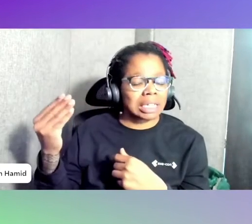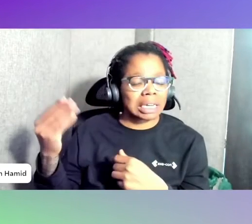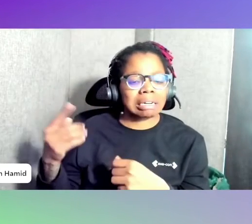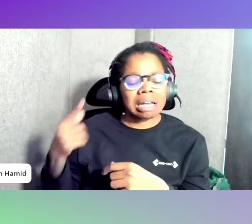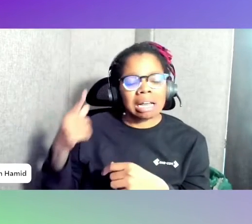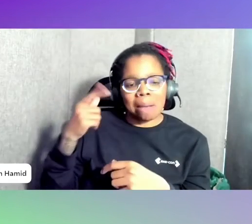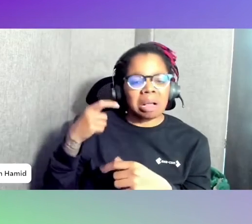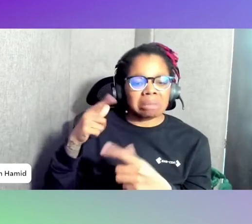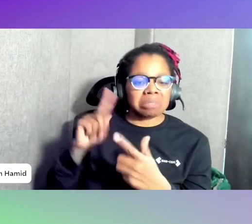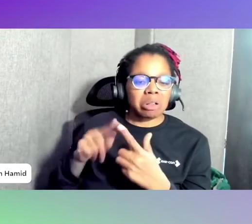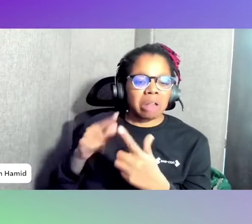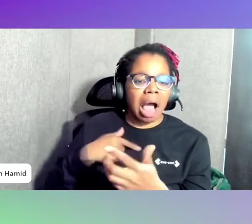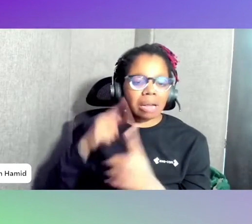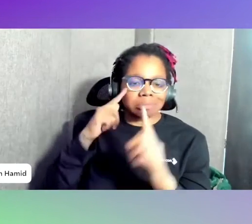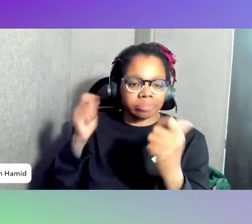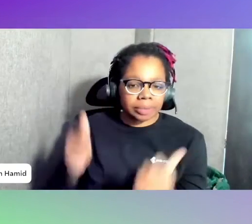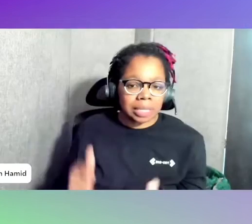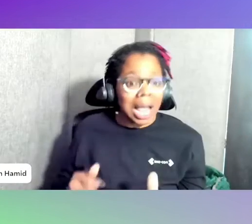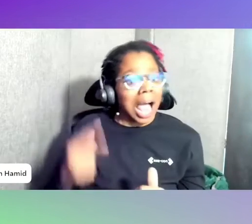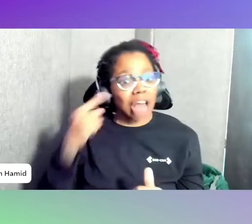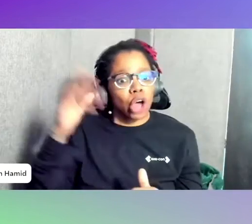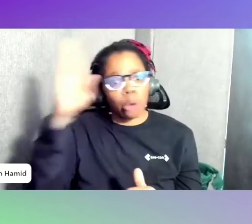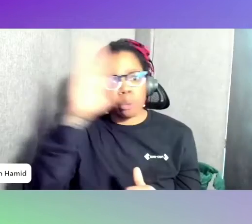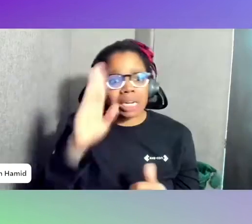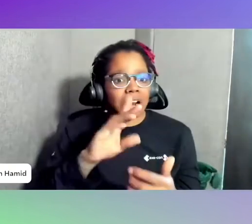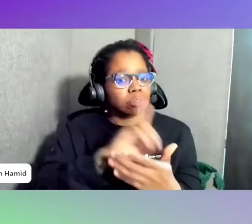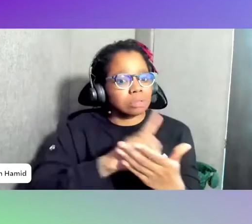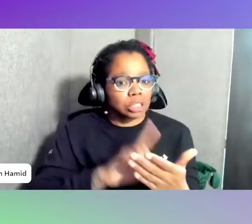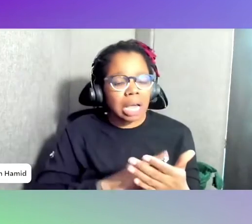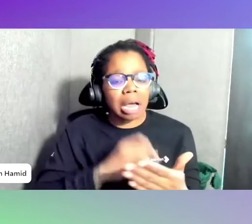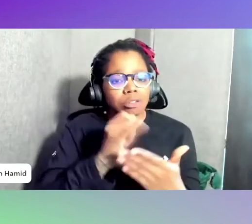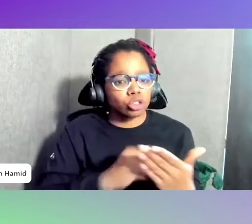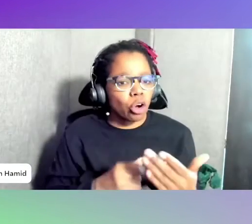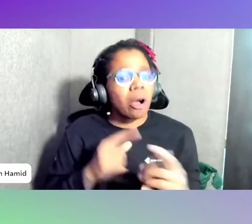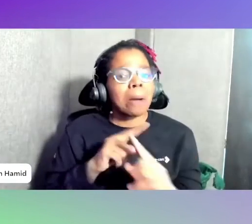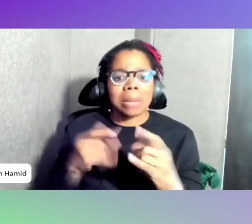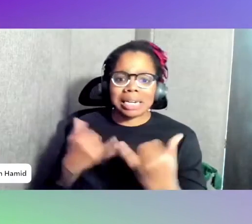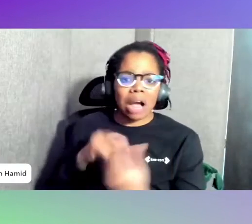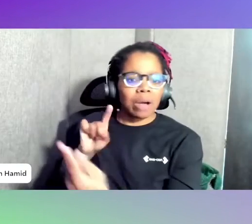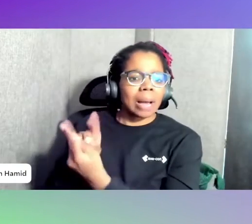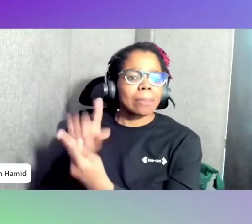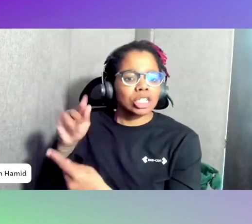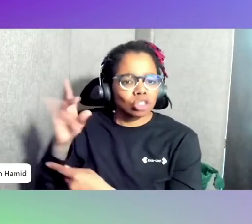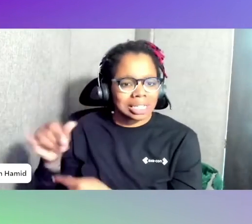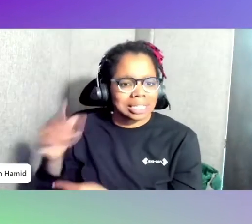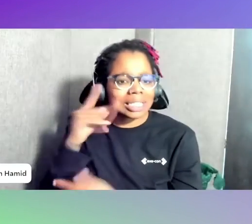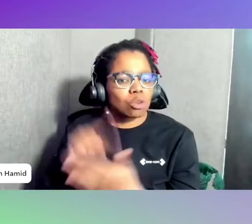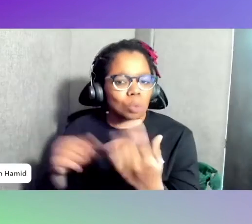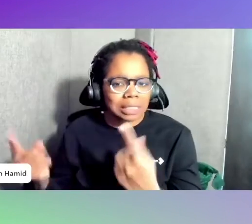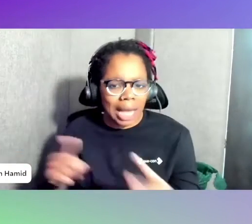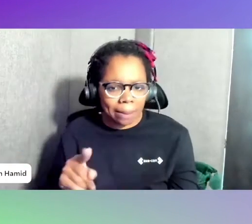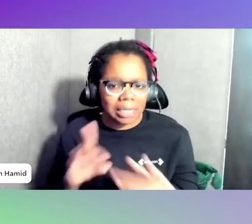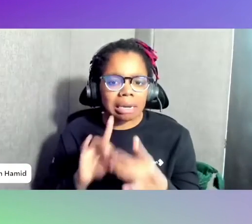before I lost my vision in 2014, and up until just last year I thought I could never really design or draw or be